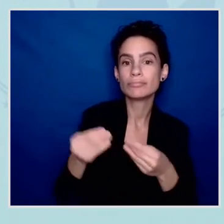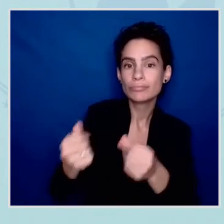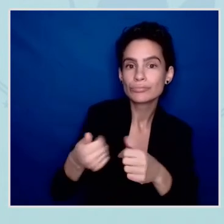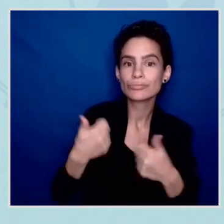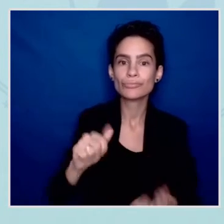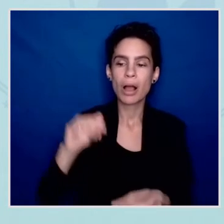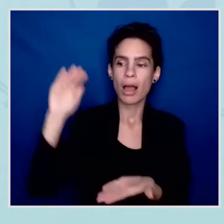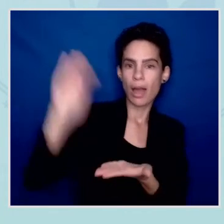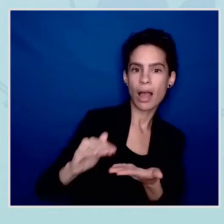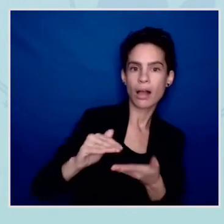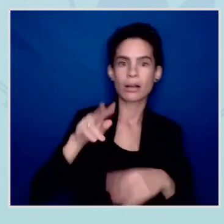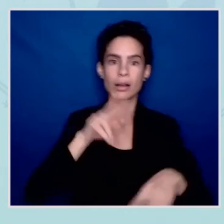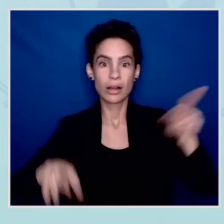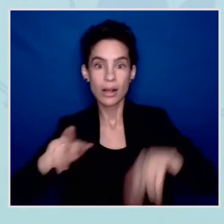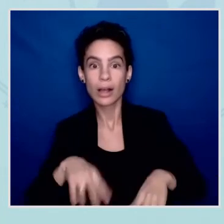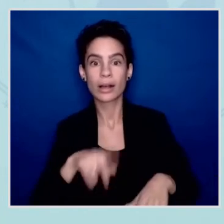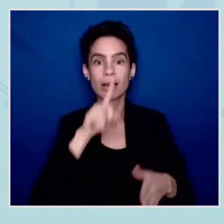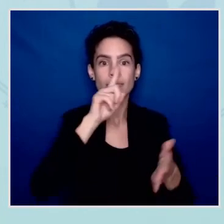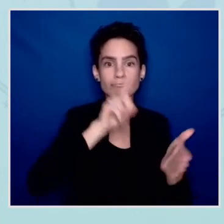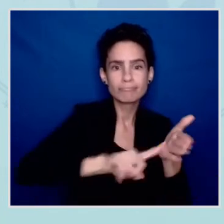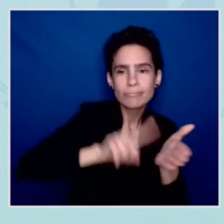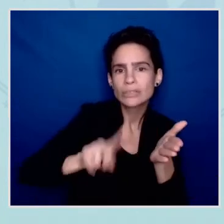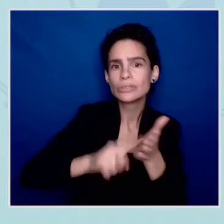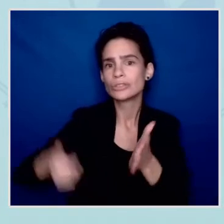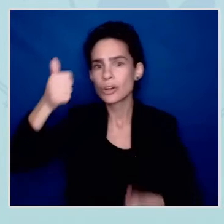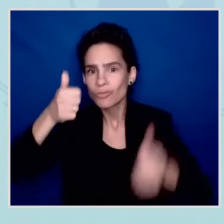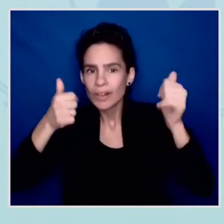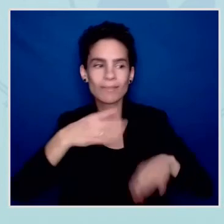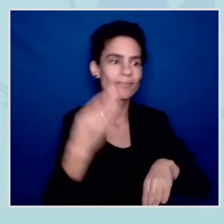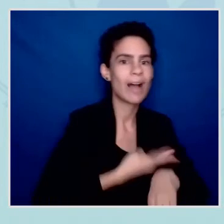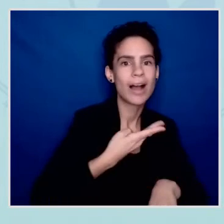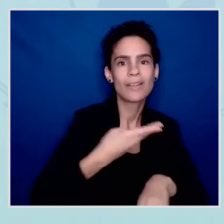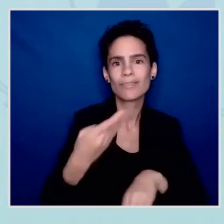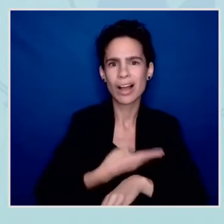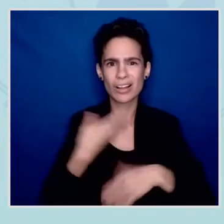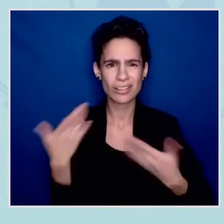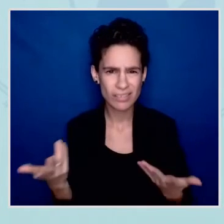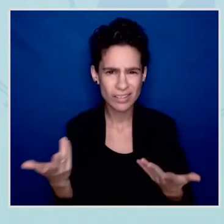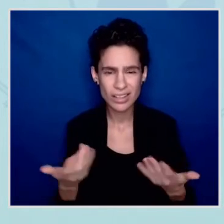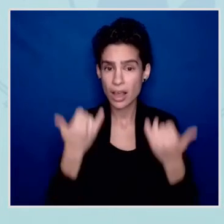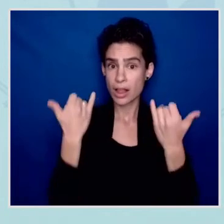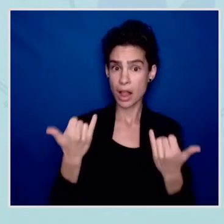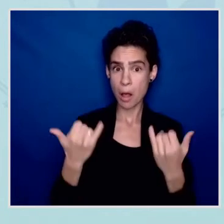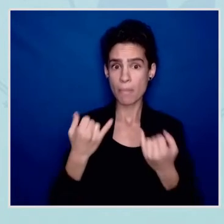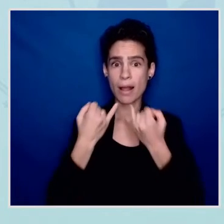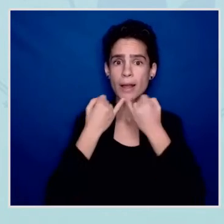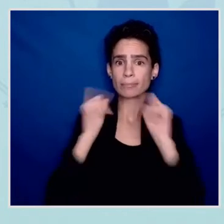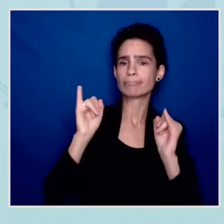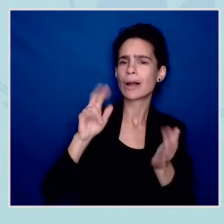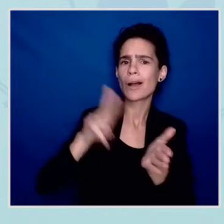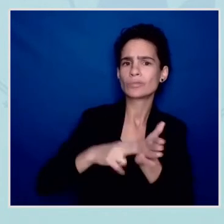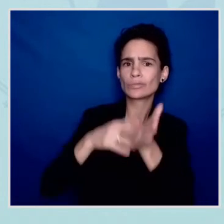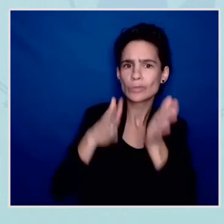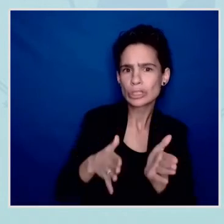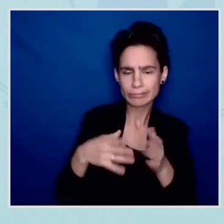ADMINISTRATION HAS UNDERMINED ACCOUNTABILITY FOR EVERY TAX DOLLAR SPENT.